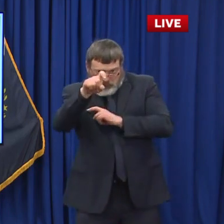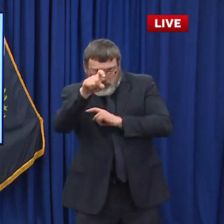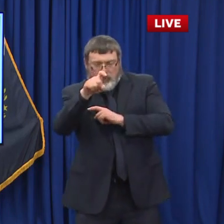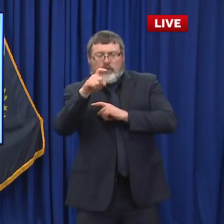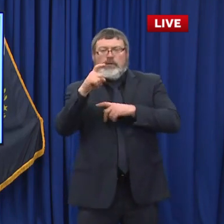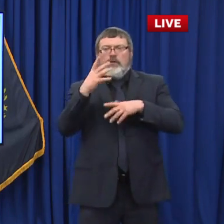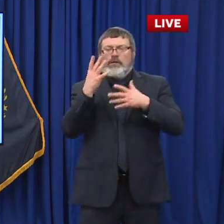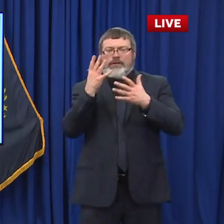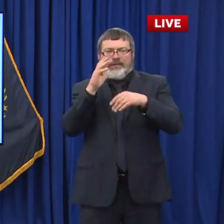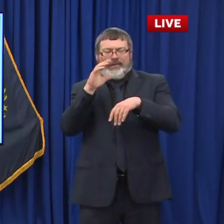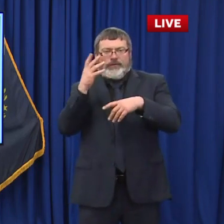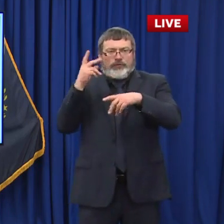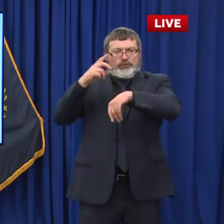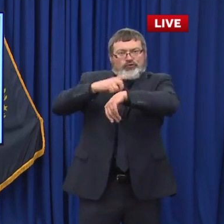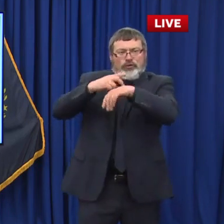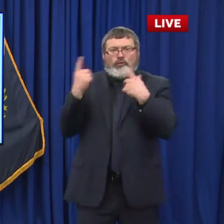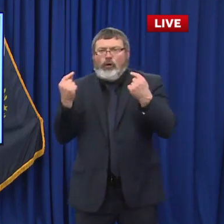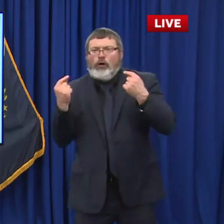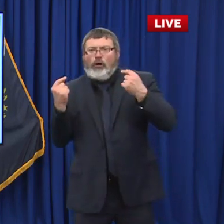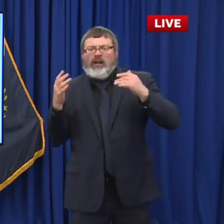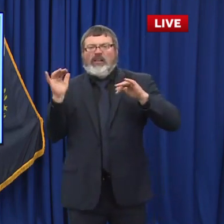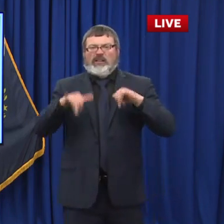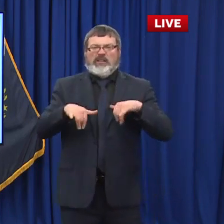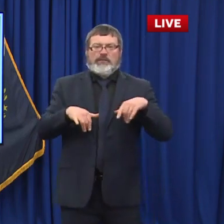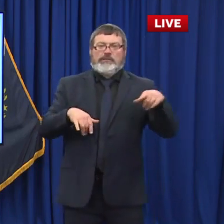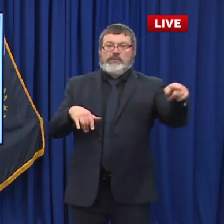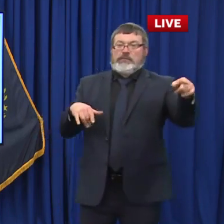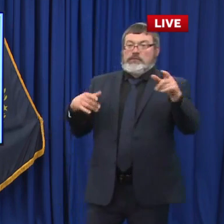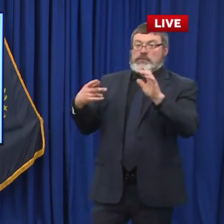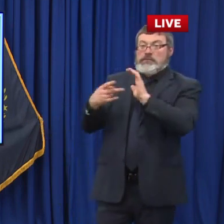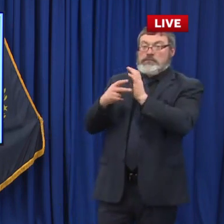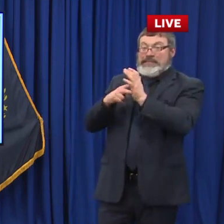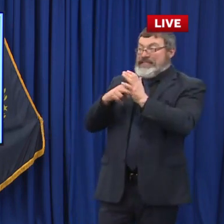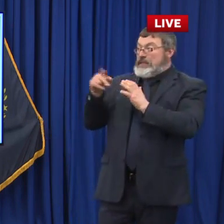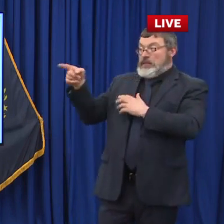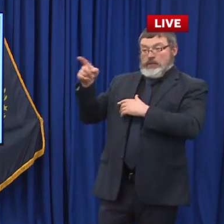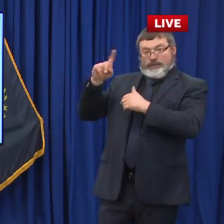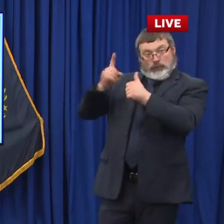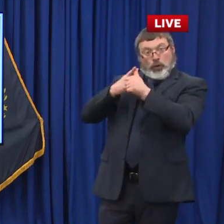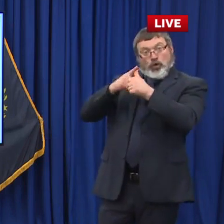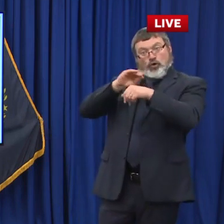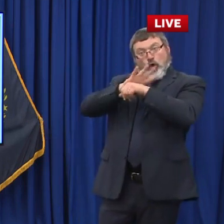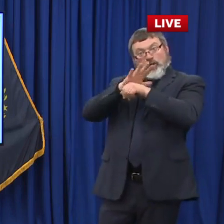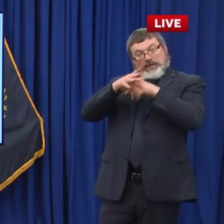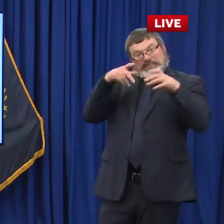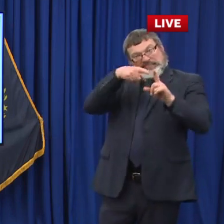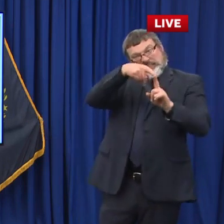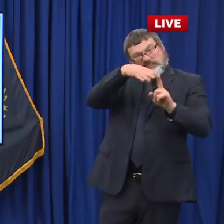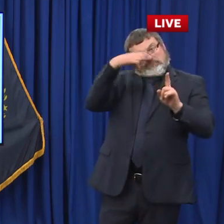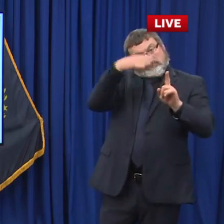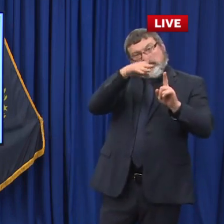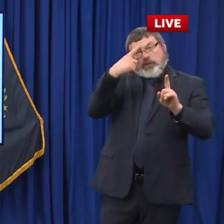LOOKING AT THAT PERSON’S SPECIFIC ROLE, ARE THEY LOOKING -- ARE THEY CARING FOR PATIENTS?